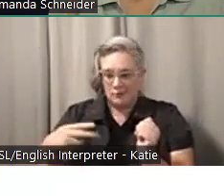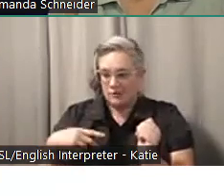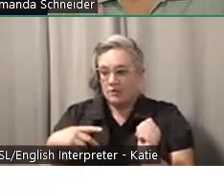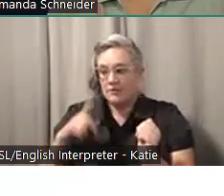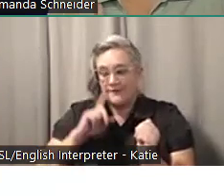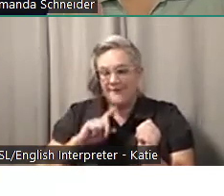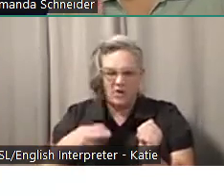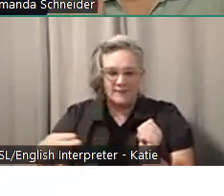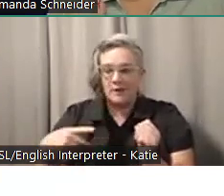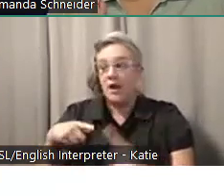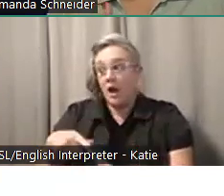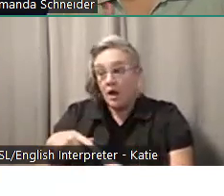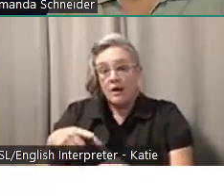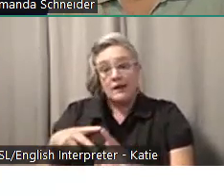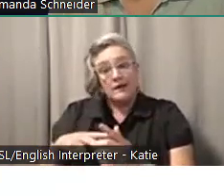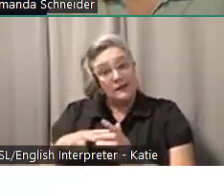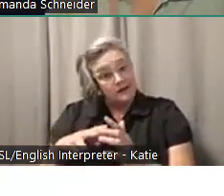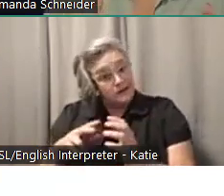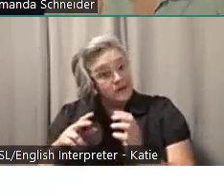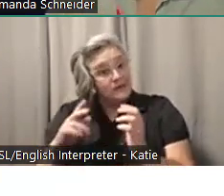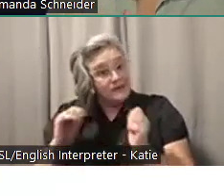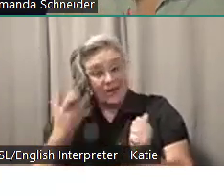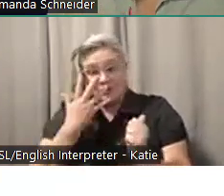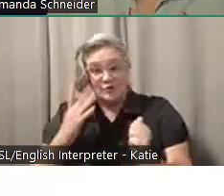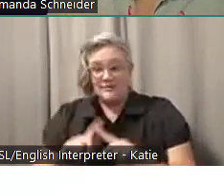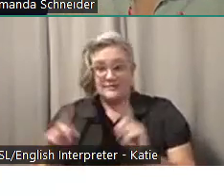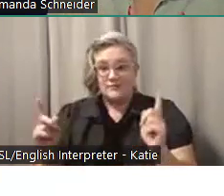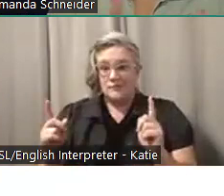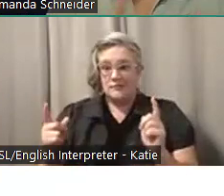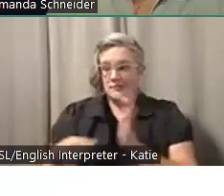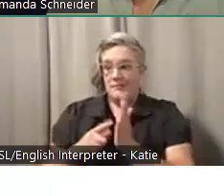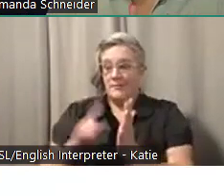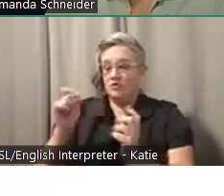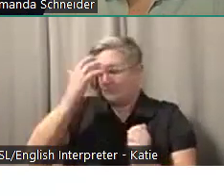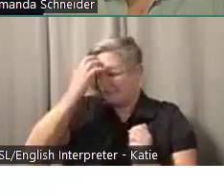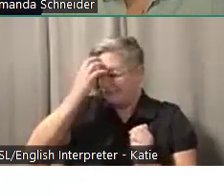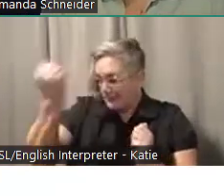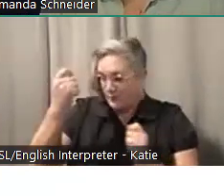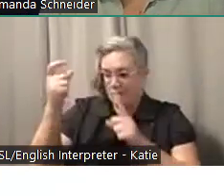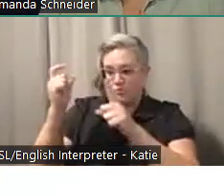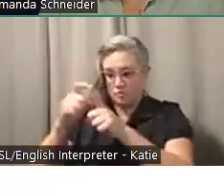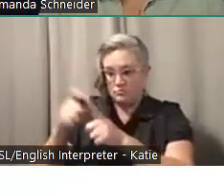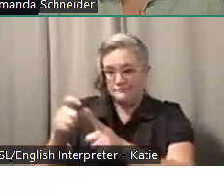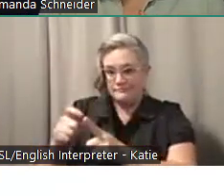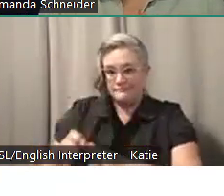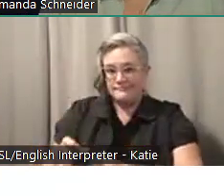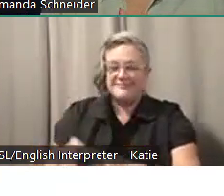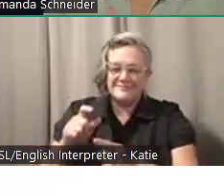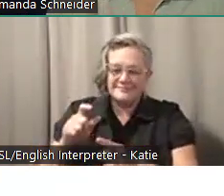different. So, one example is… just memorizing words, especially those ones that break the rules.